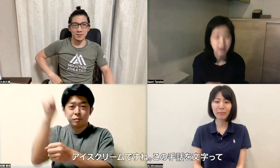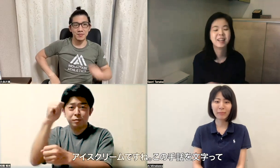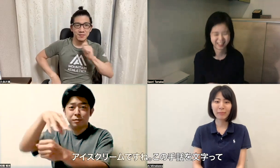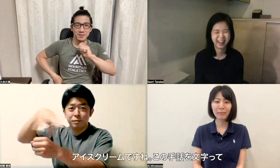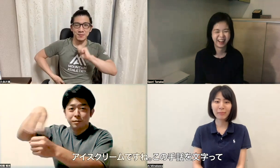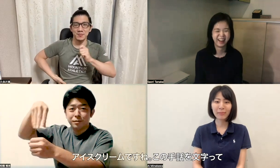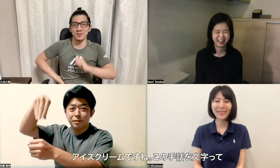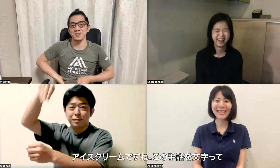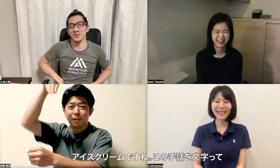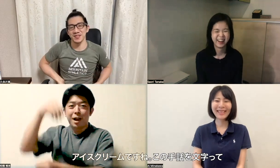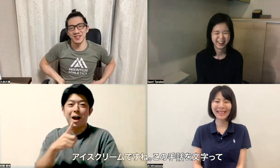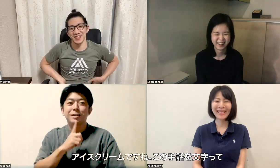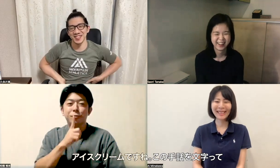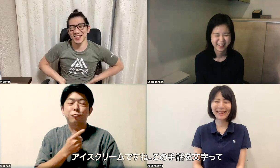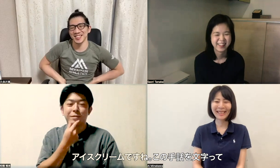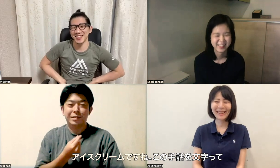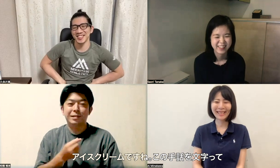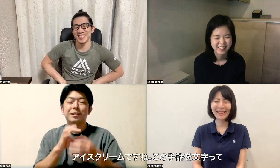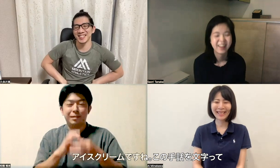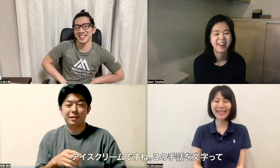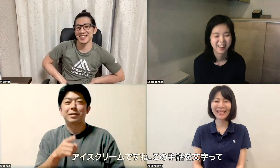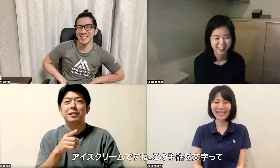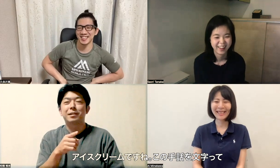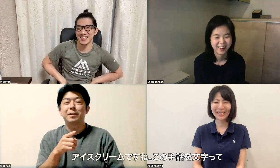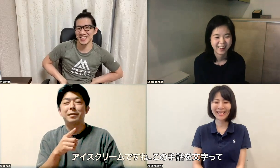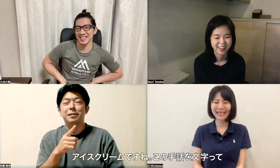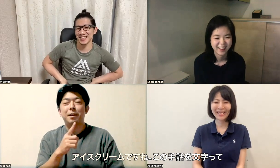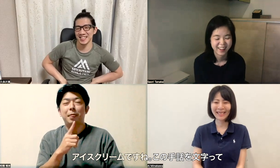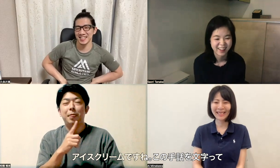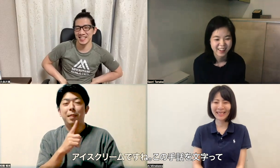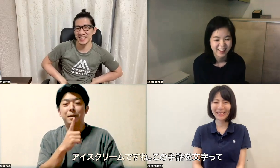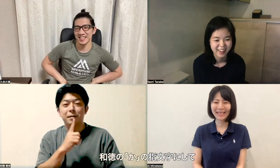We express ice cream like this in JSL.